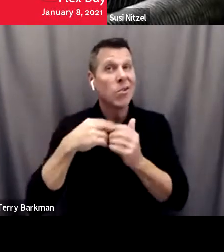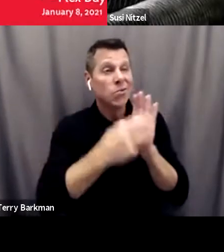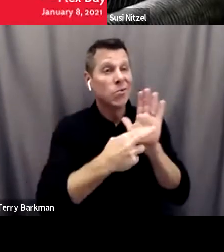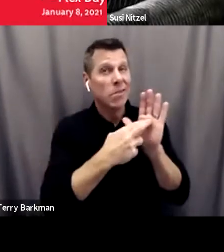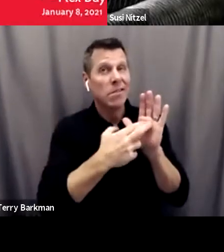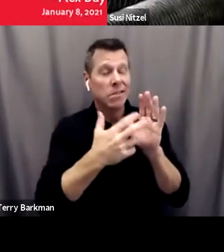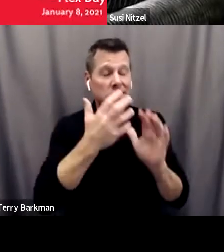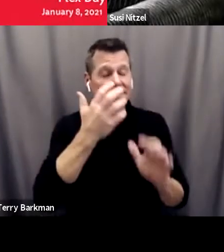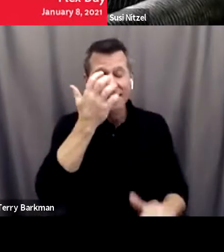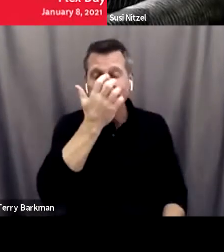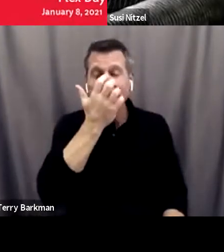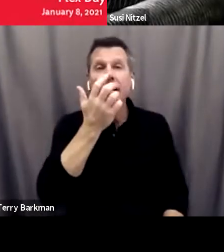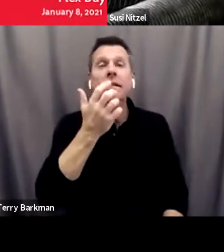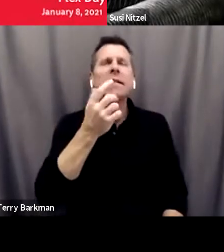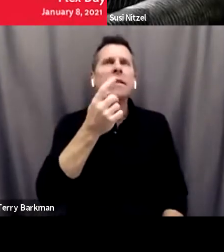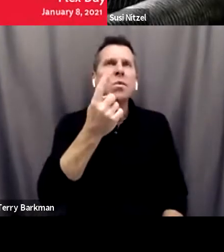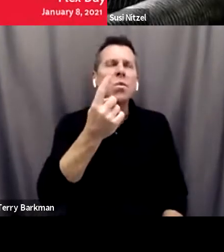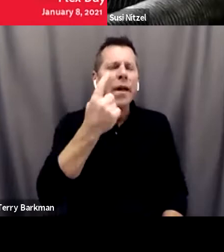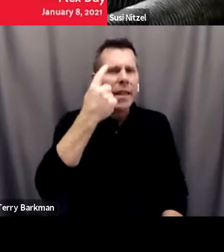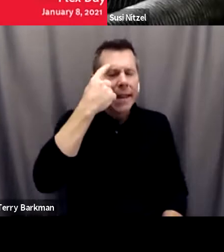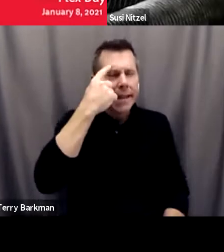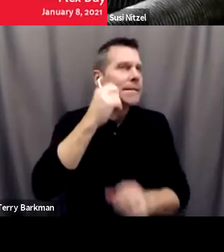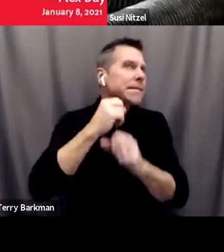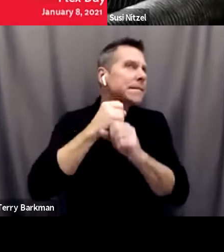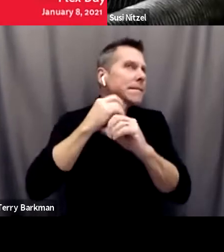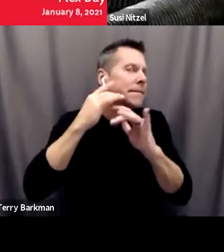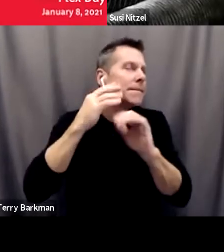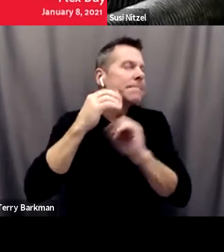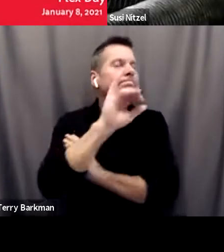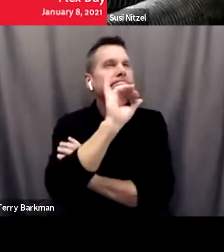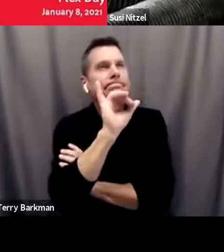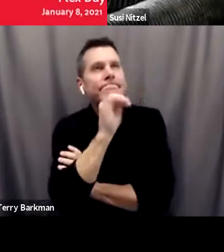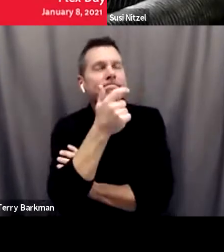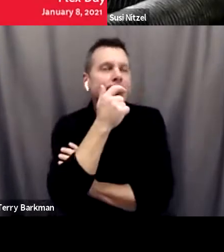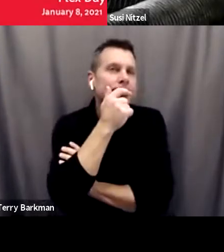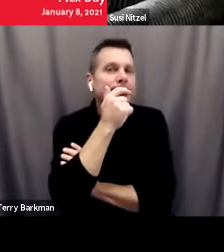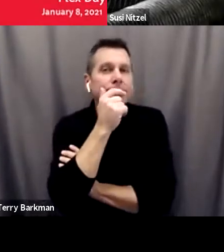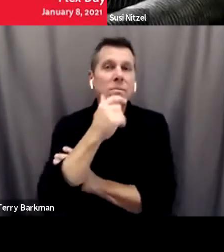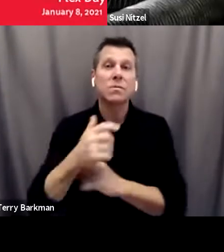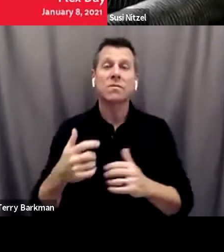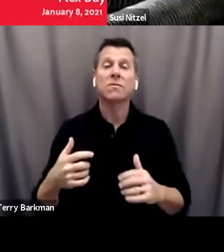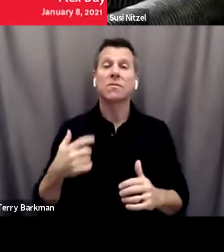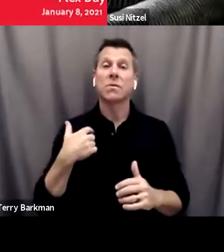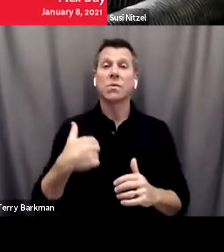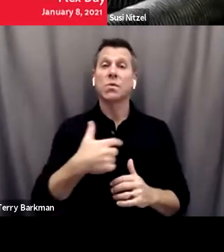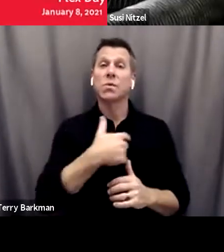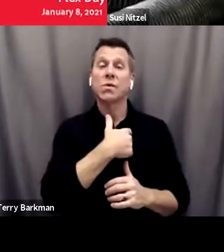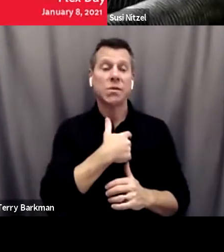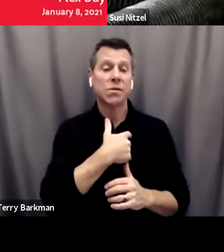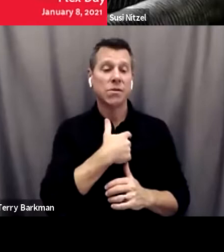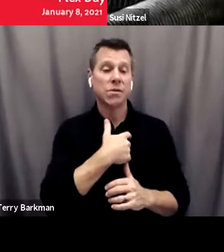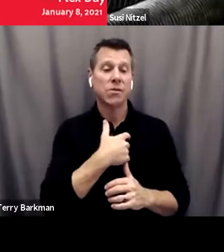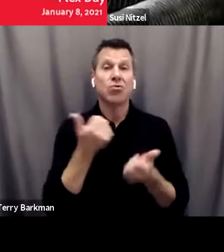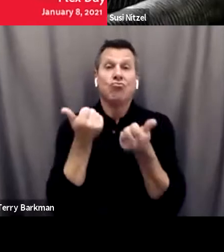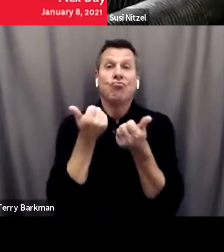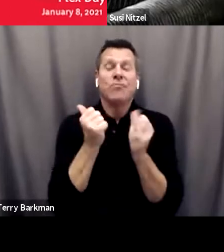the the things that I think about that is that, you know, as we're, as we're, we're, we're really trying to figure out exactly